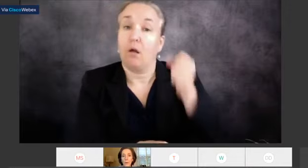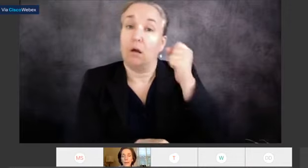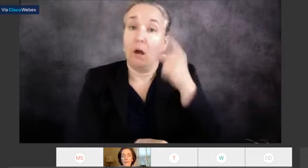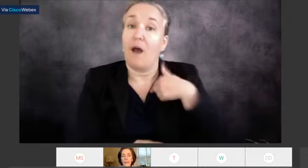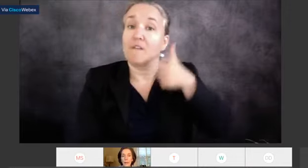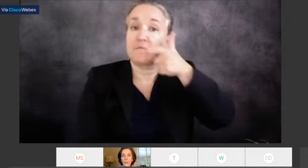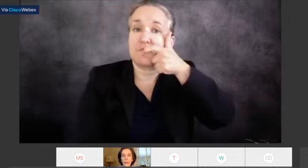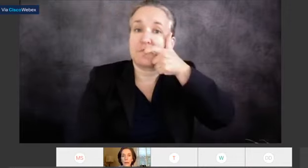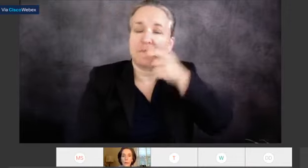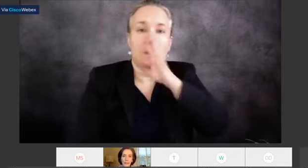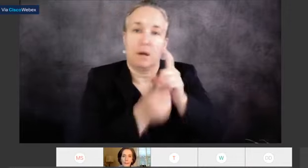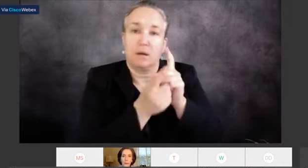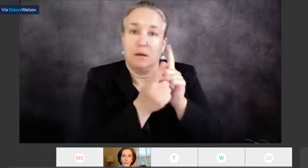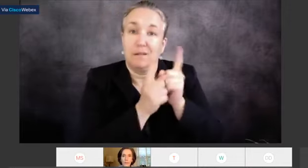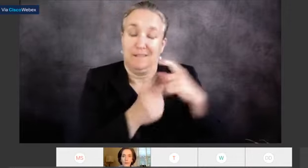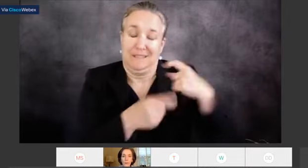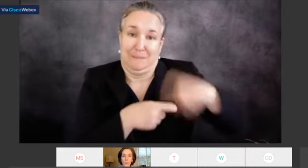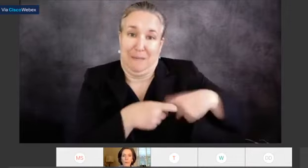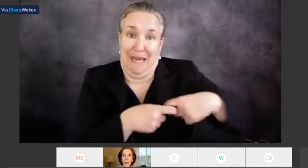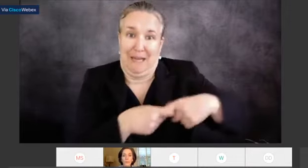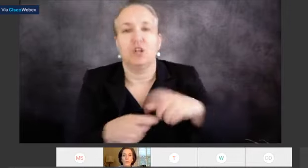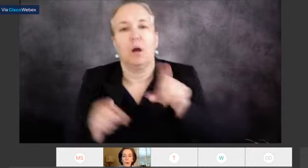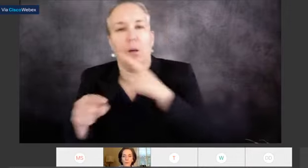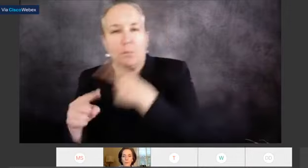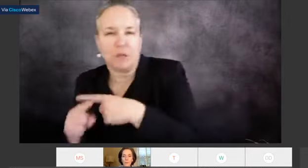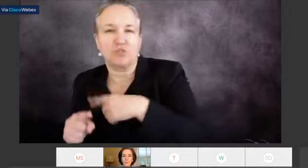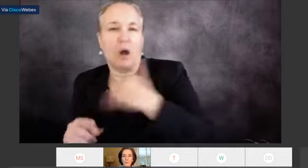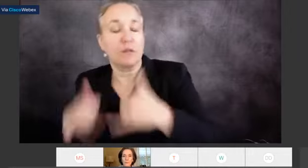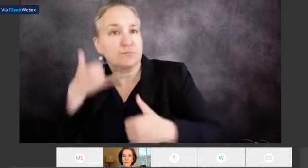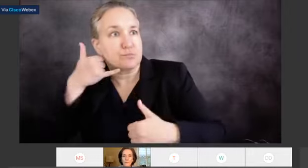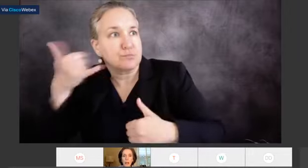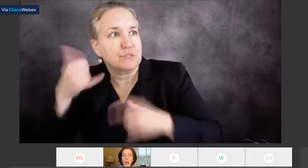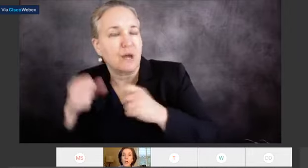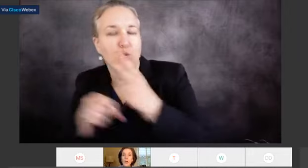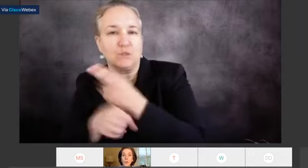well as language line translators available by phone